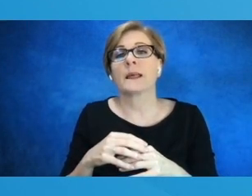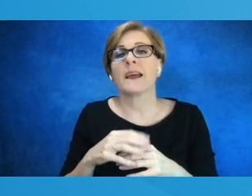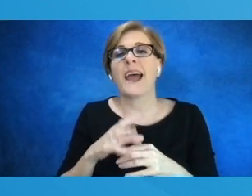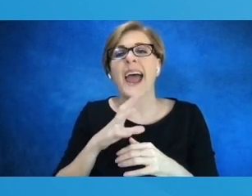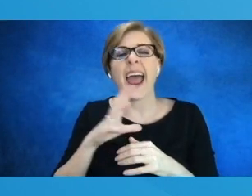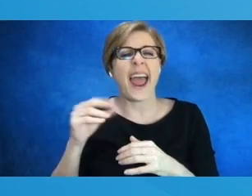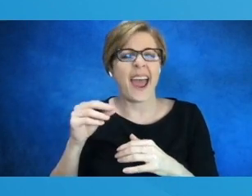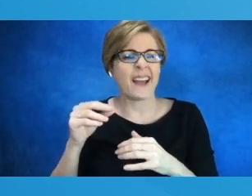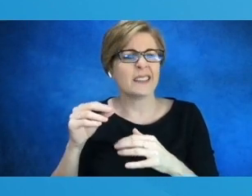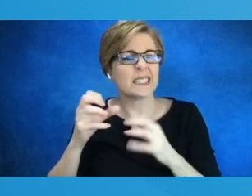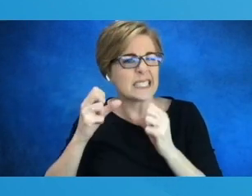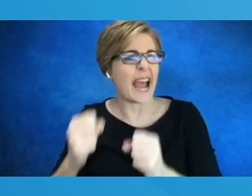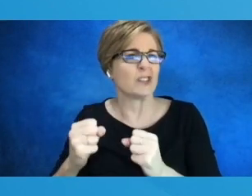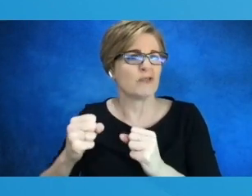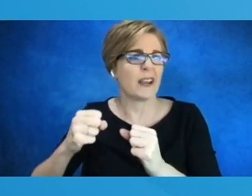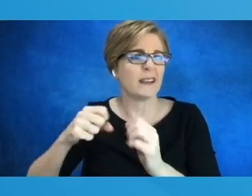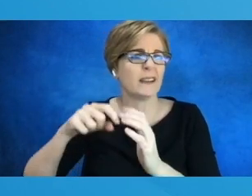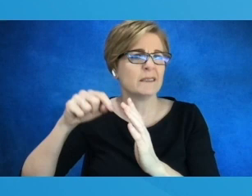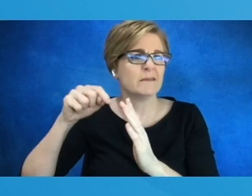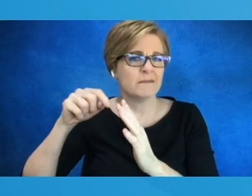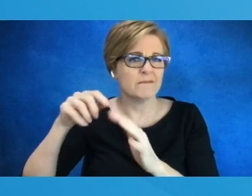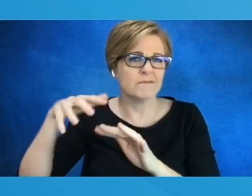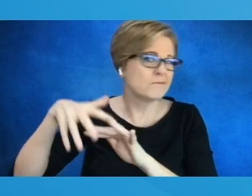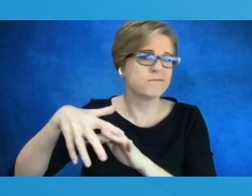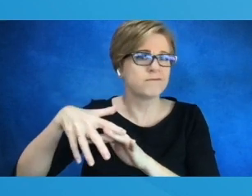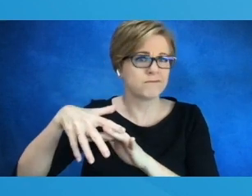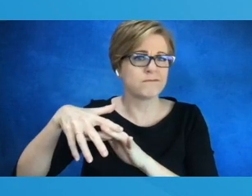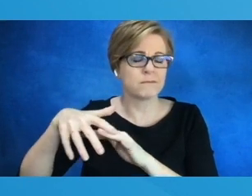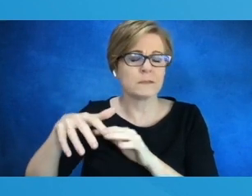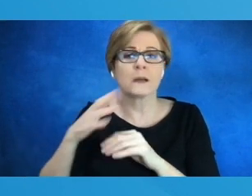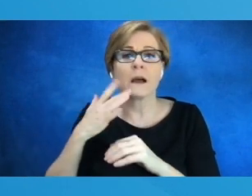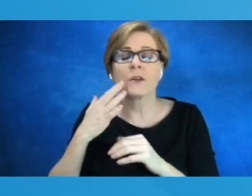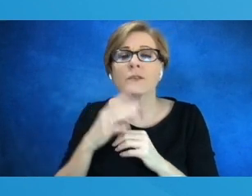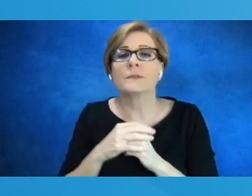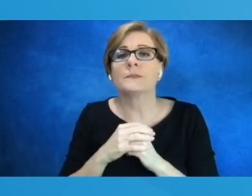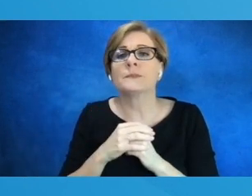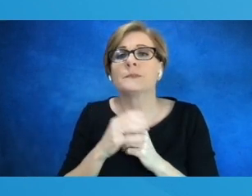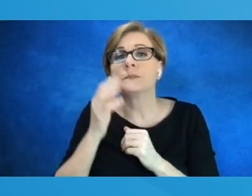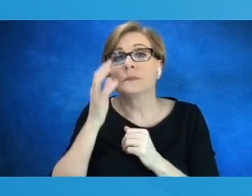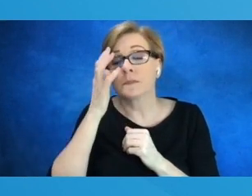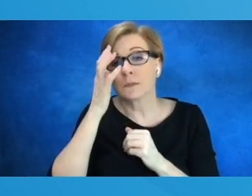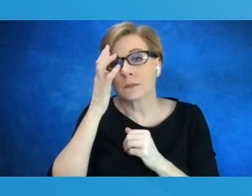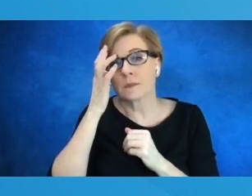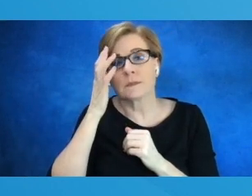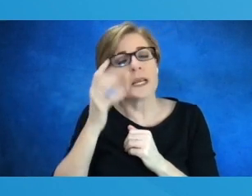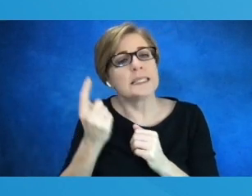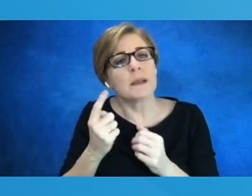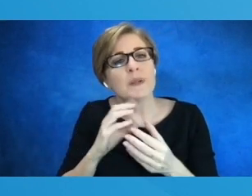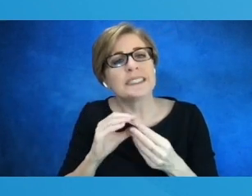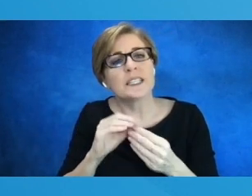Let's see, we have a comment that it looks like the soldiers are being trampled in the